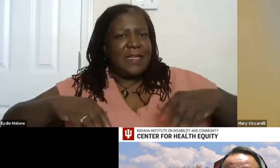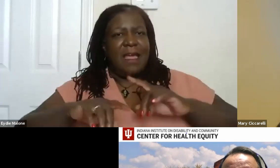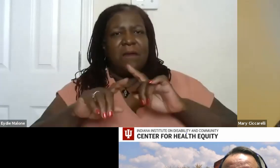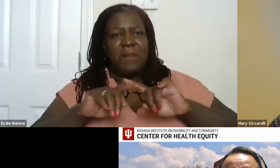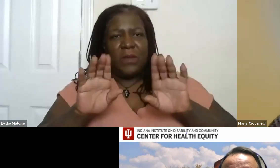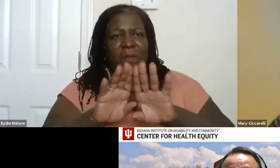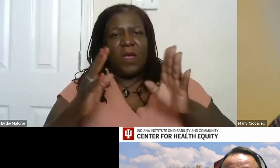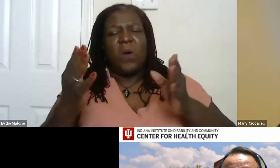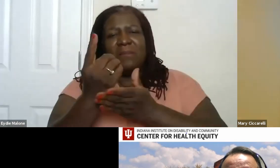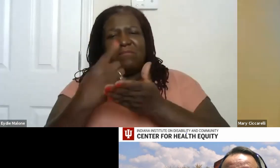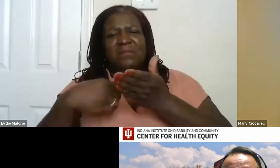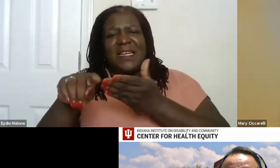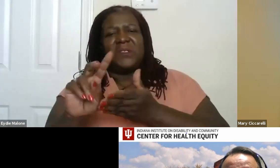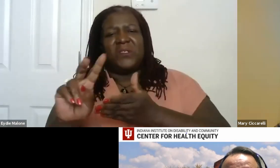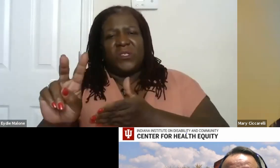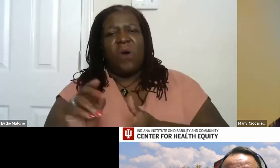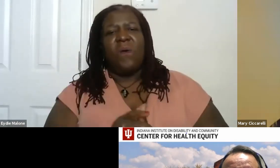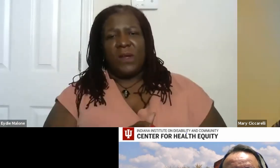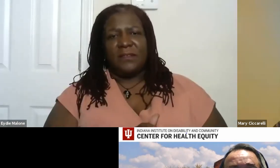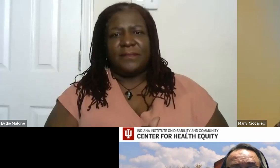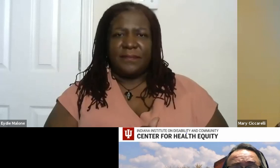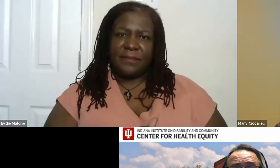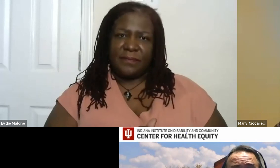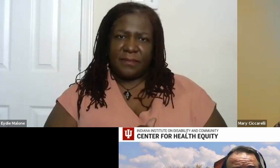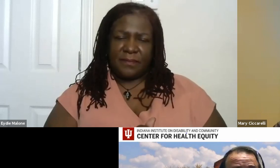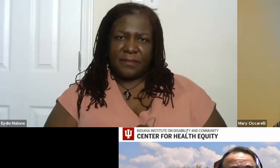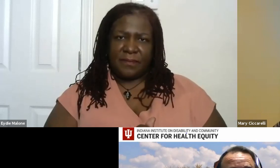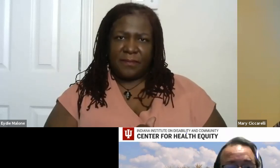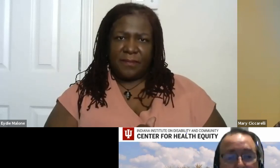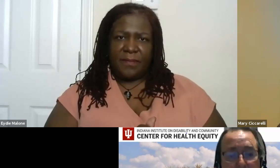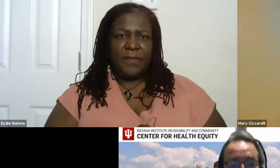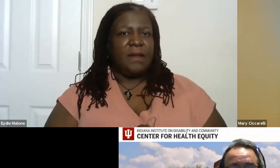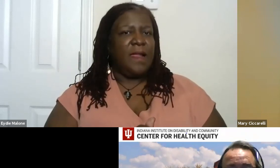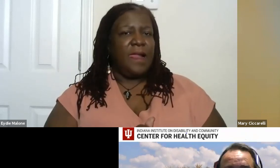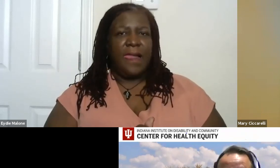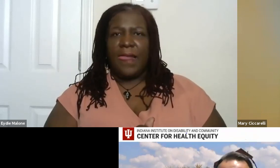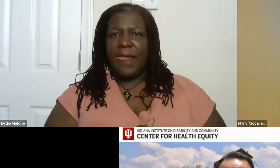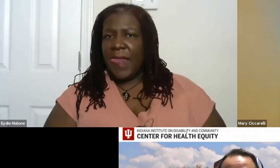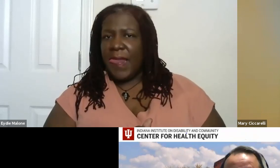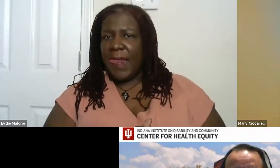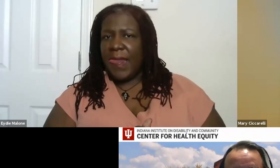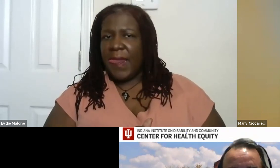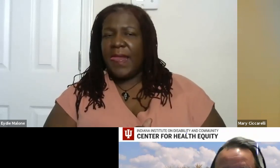the next week or so, so I would say stay tuned to the Indiana Department of Health website